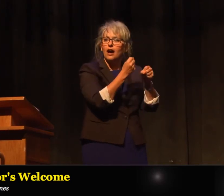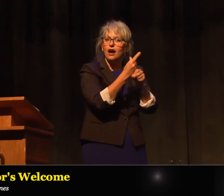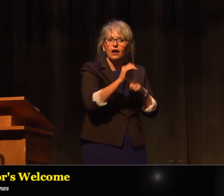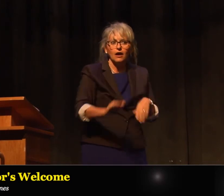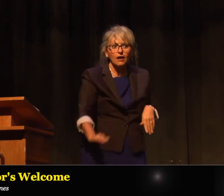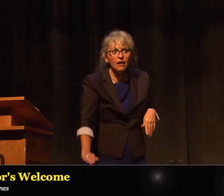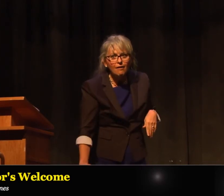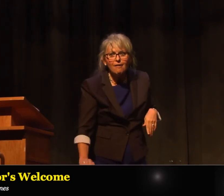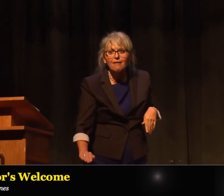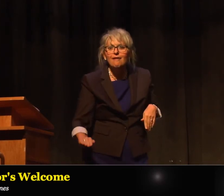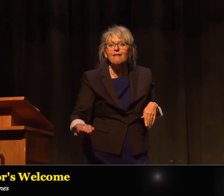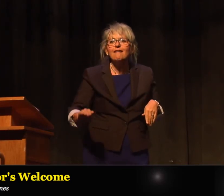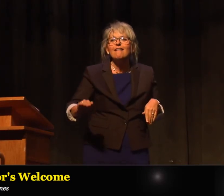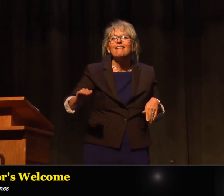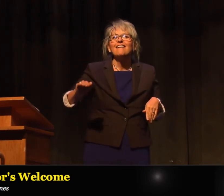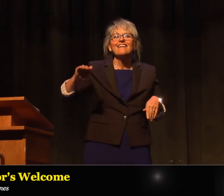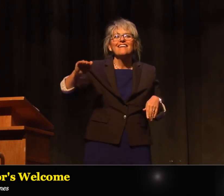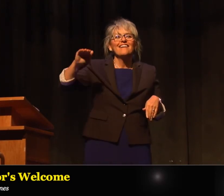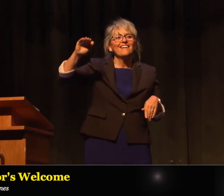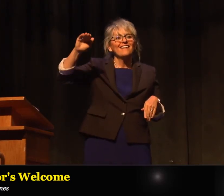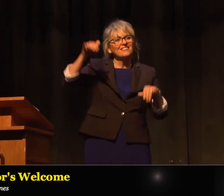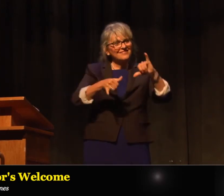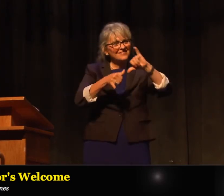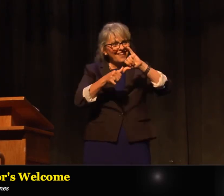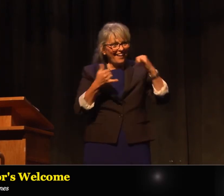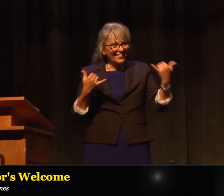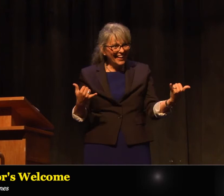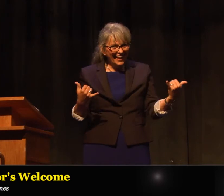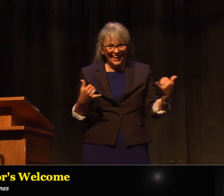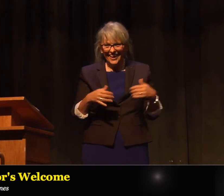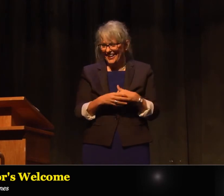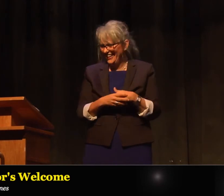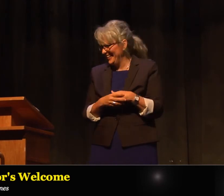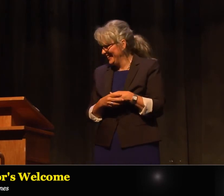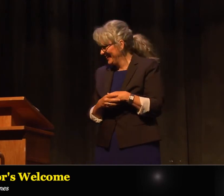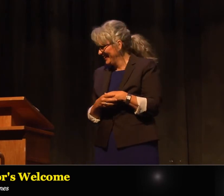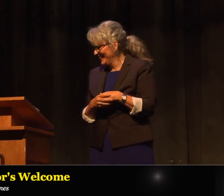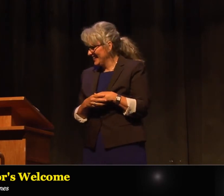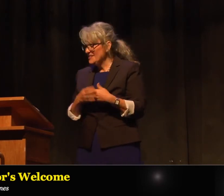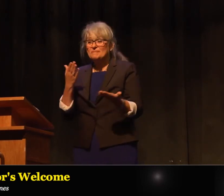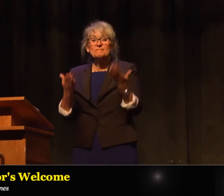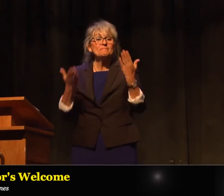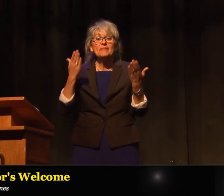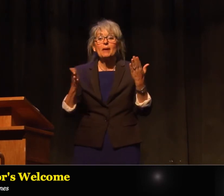Every year as you grew up, you're so tall now.